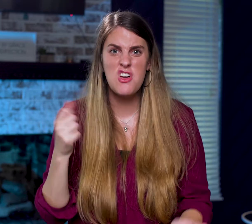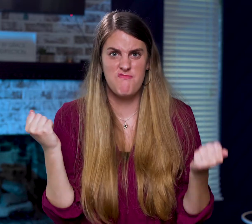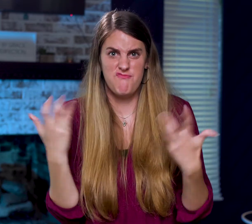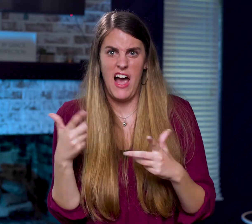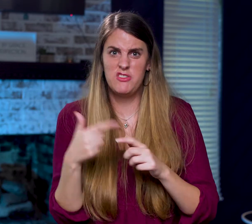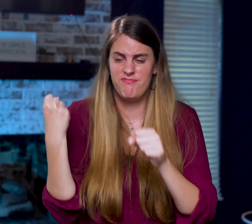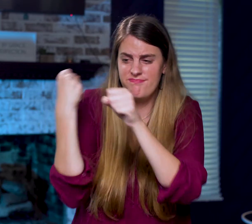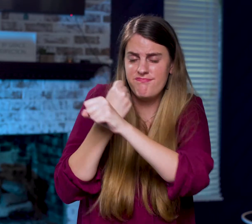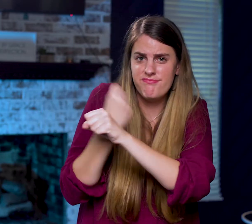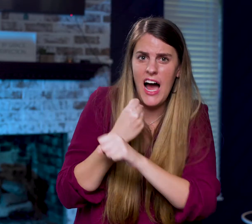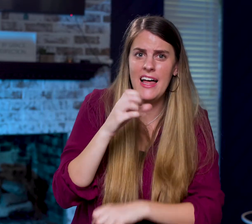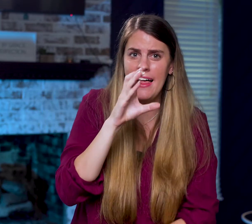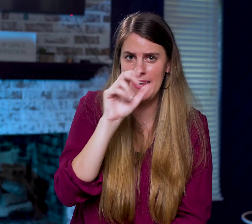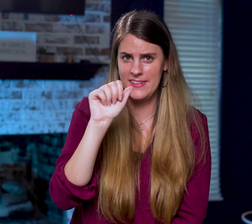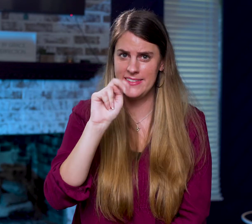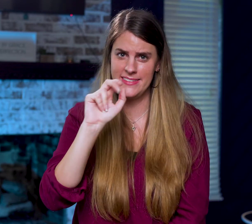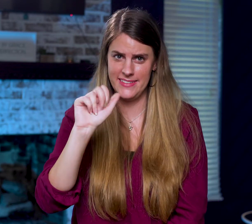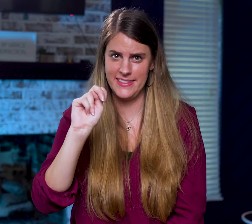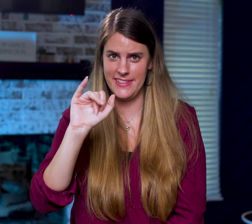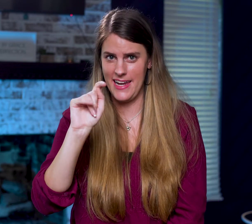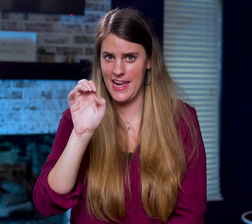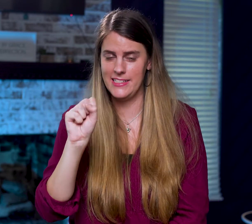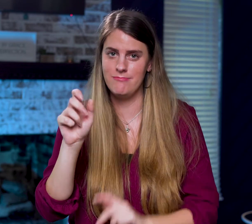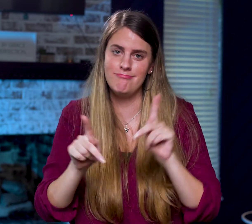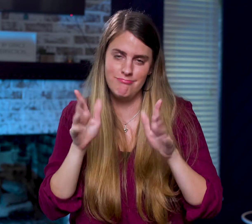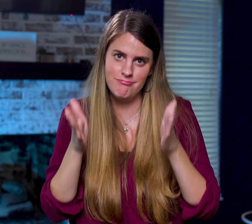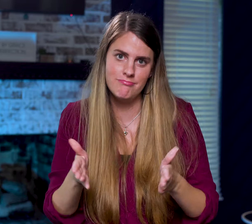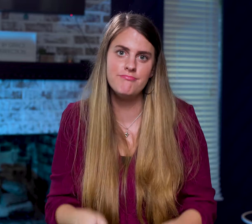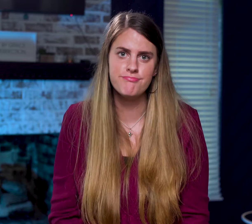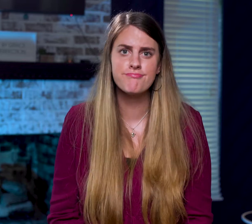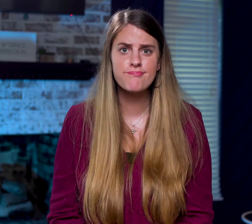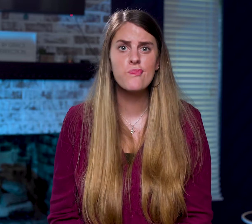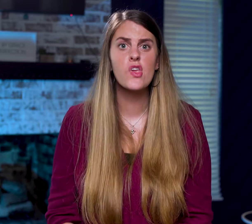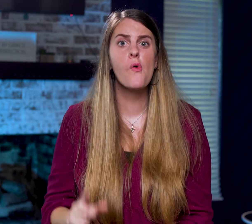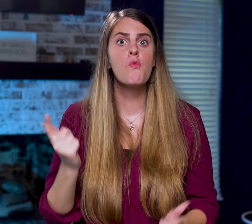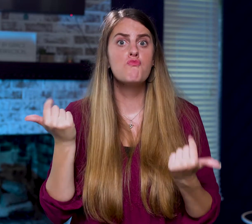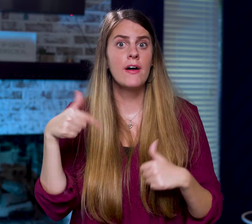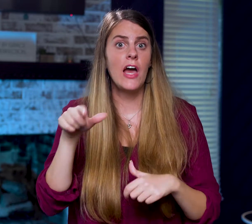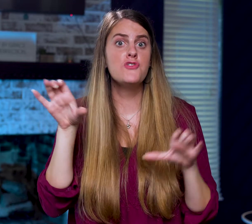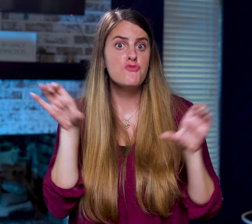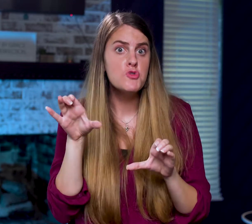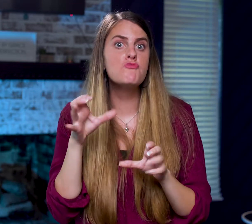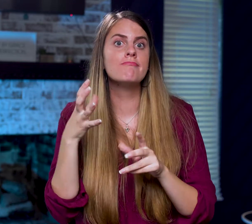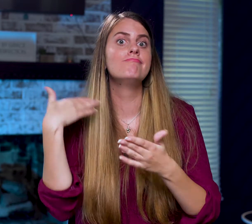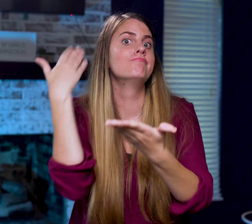or they’re afraid to fight the Canaanites when they do get there.